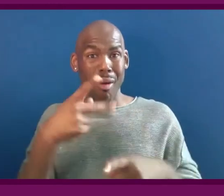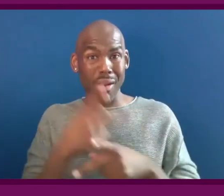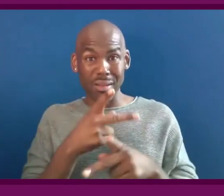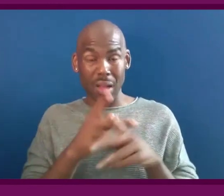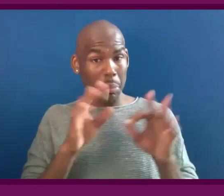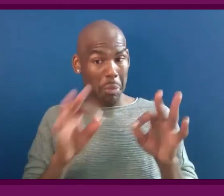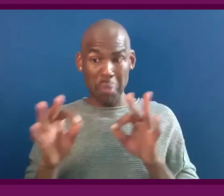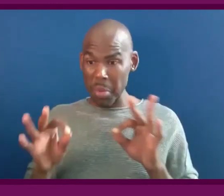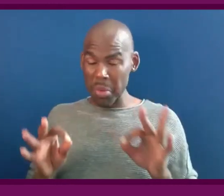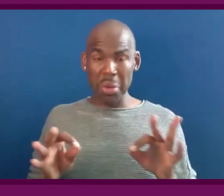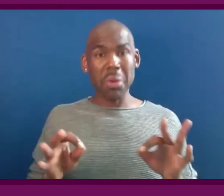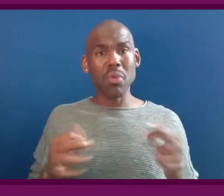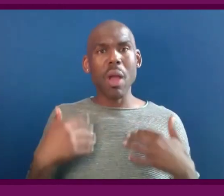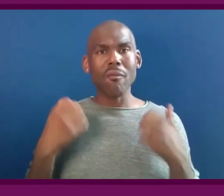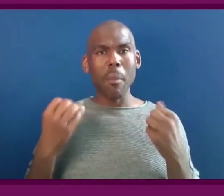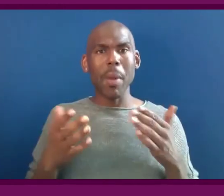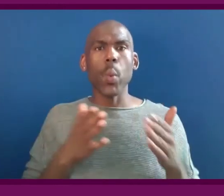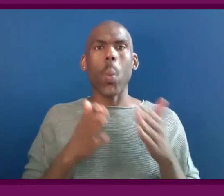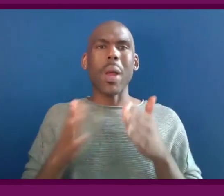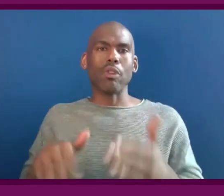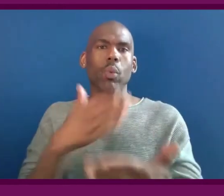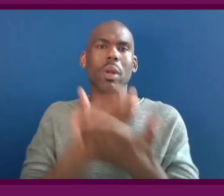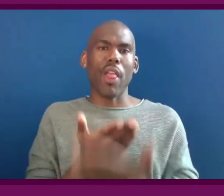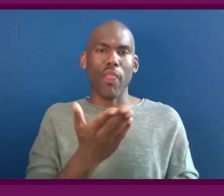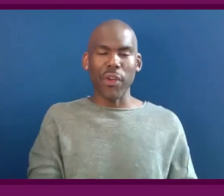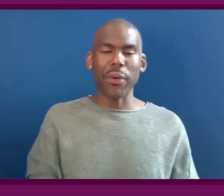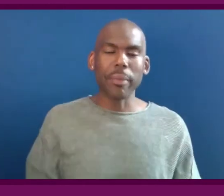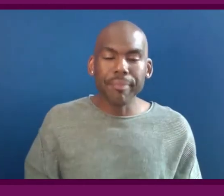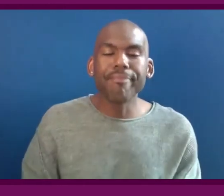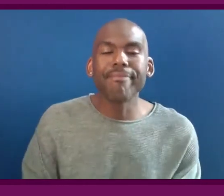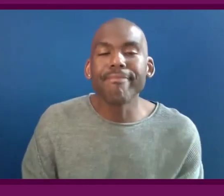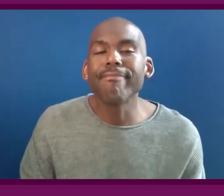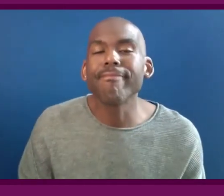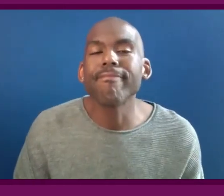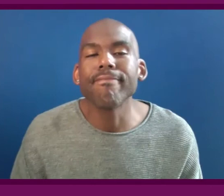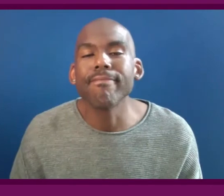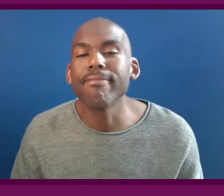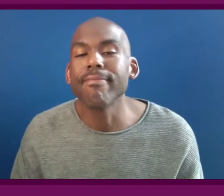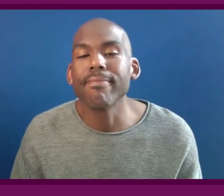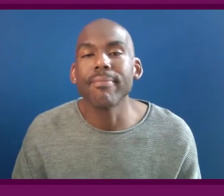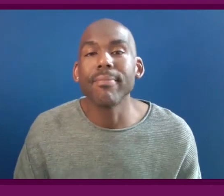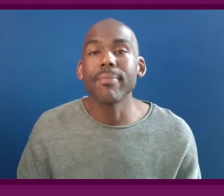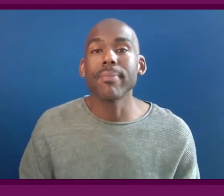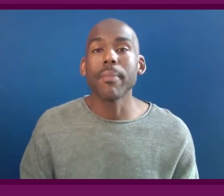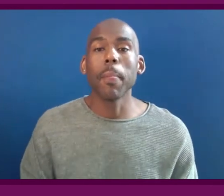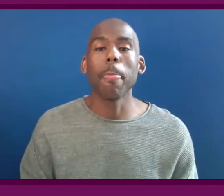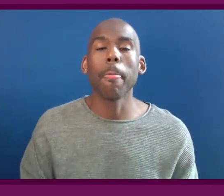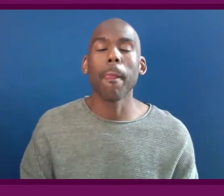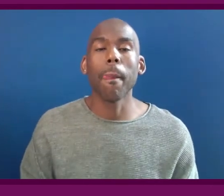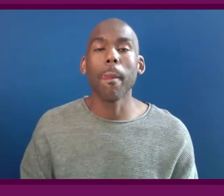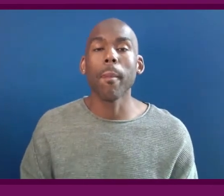There's many paths to get to the same location in the end. Kamilah Martin-Proctor: Exactly.